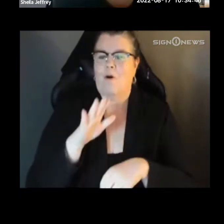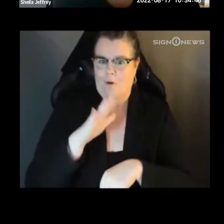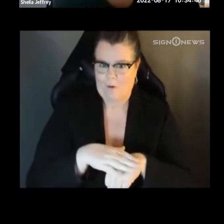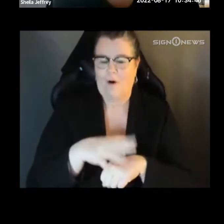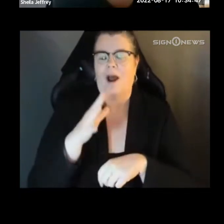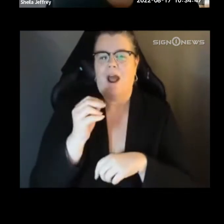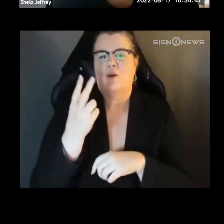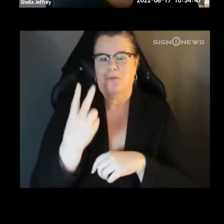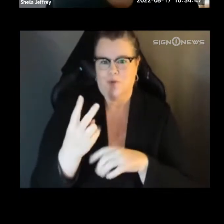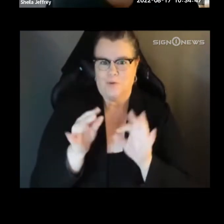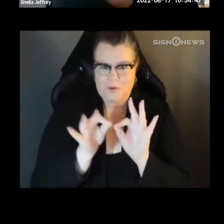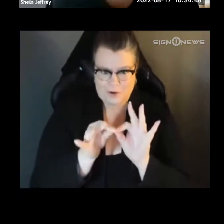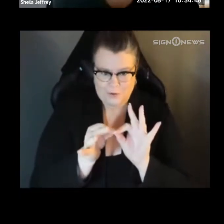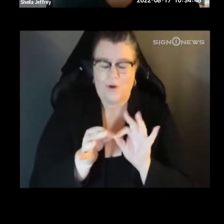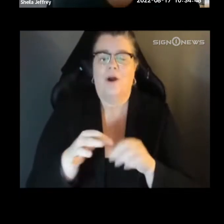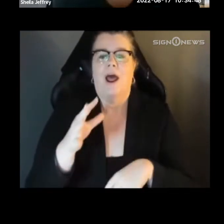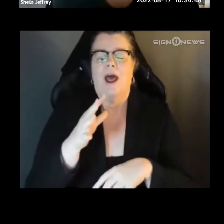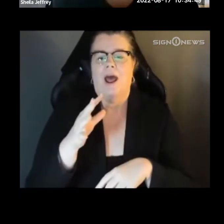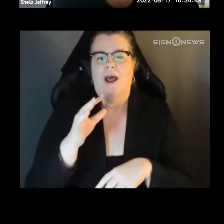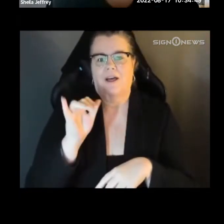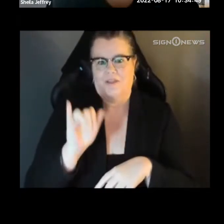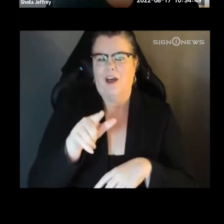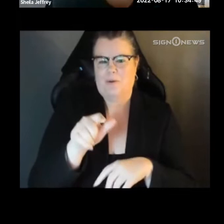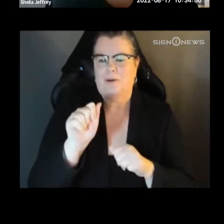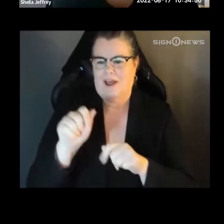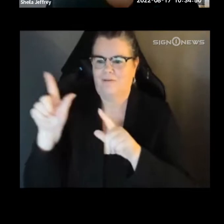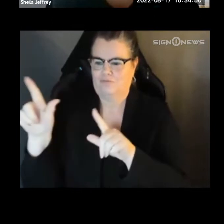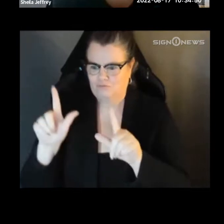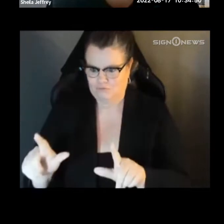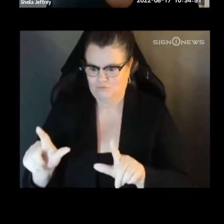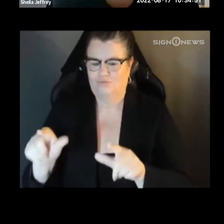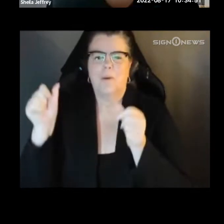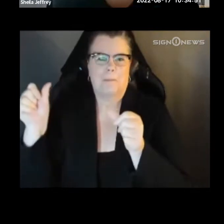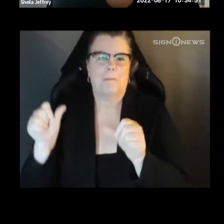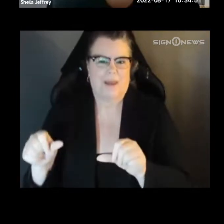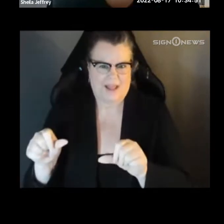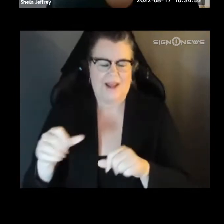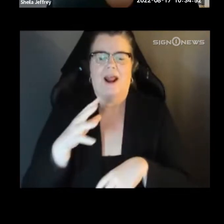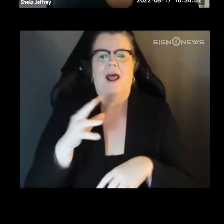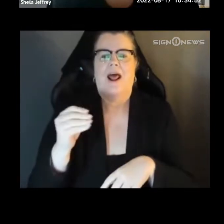you can pin on your screen there's a message in the chat box by Katie to let you know how